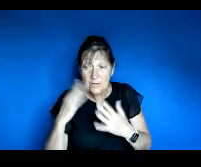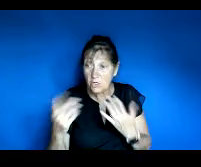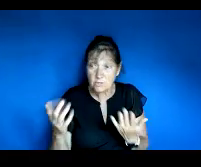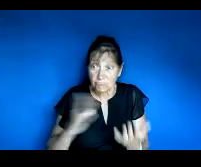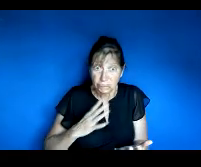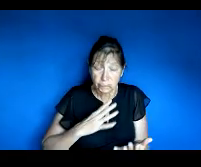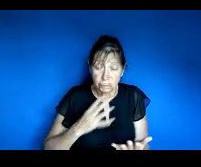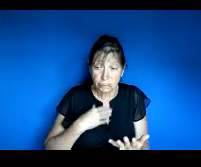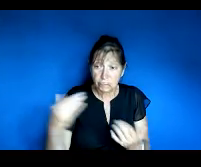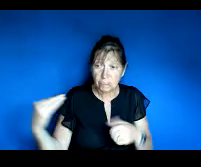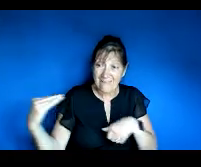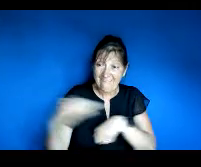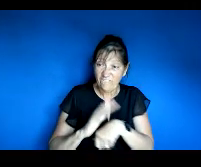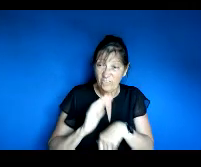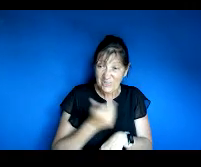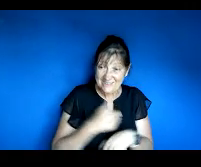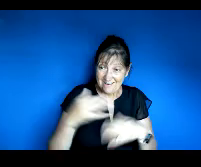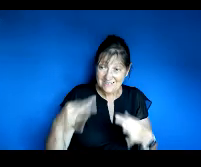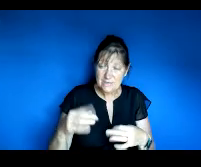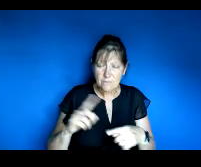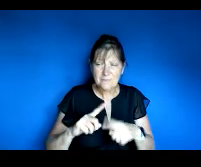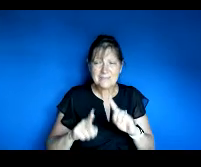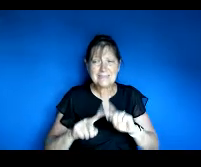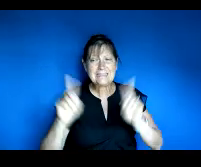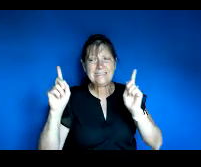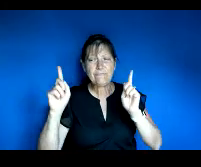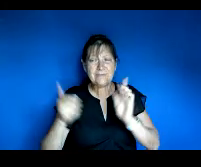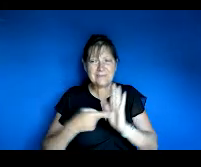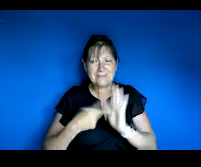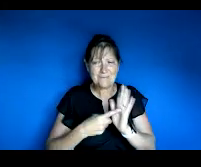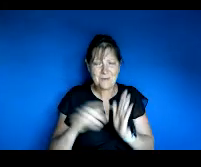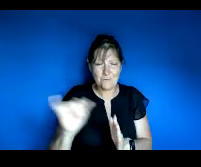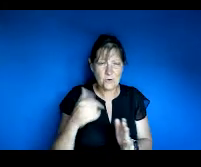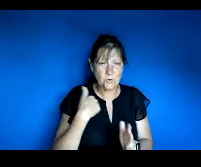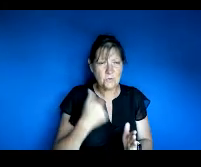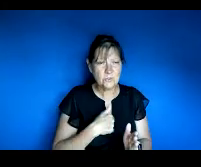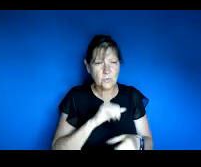but sometimes, you know, there are some differences. And so we work with students to try to figure out what those differences are.